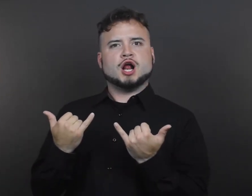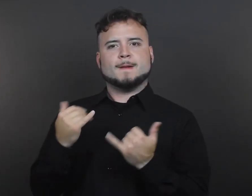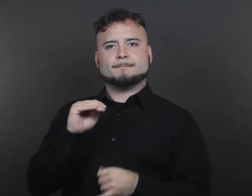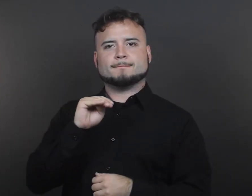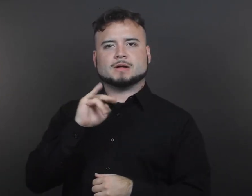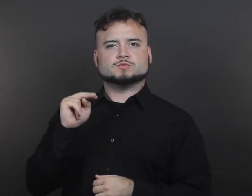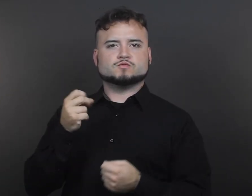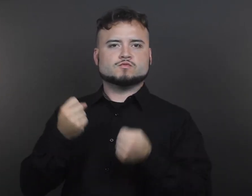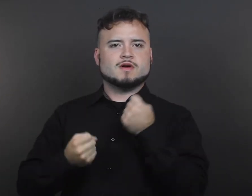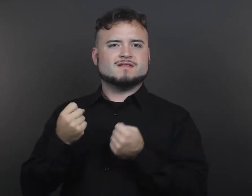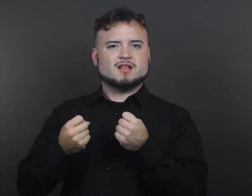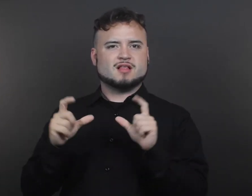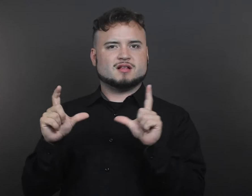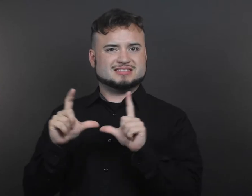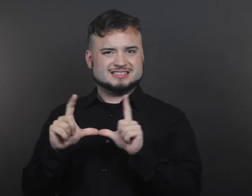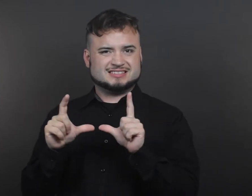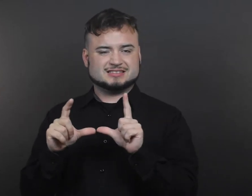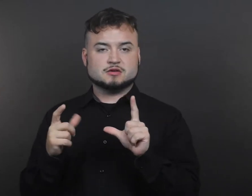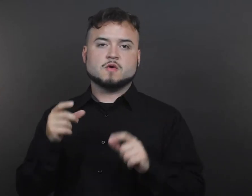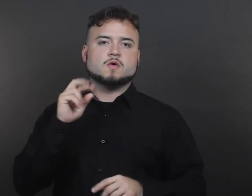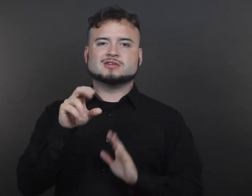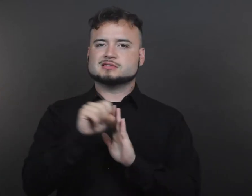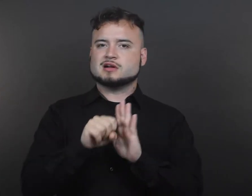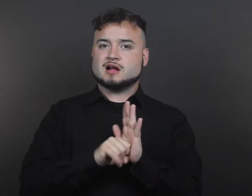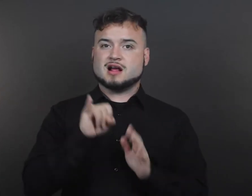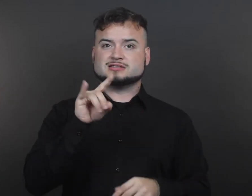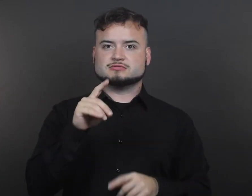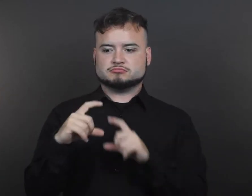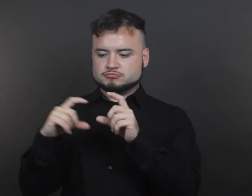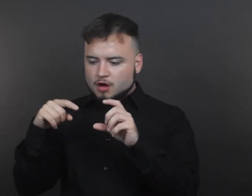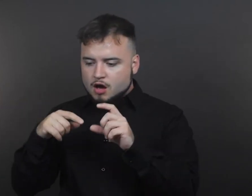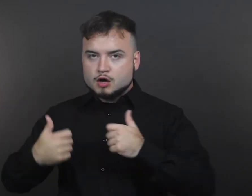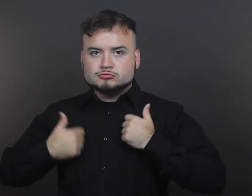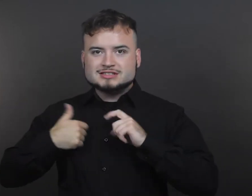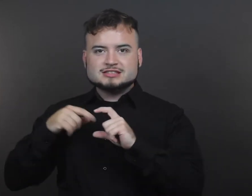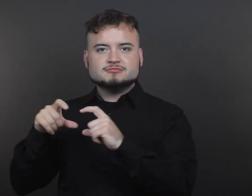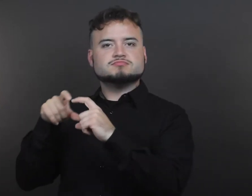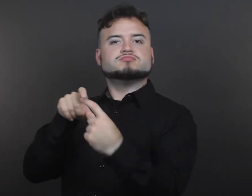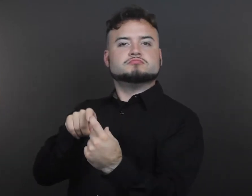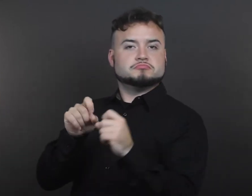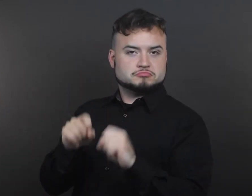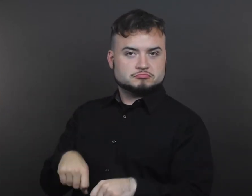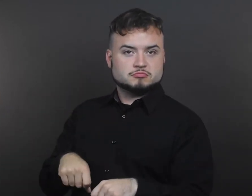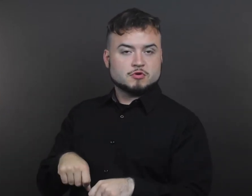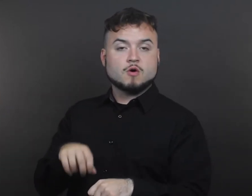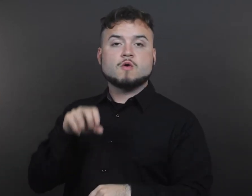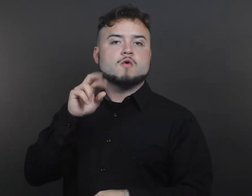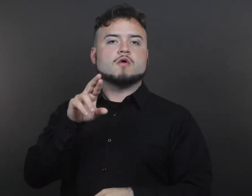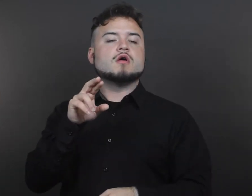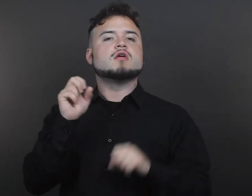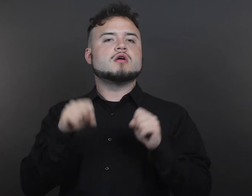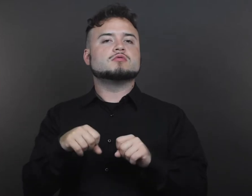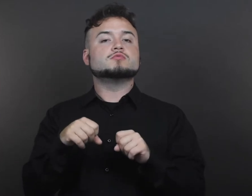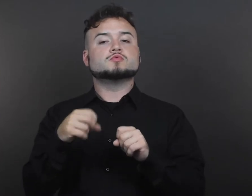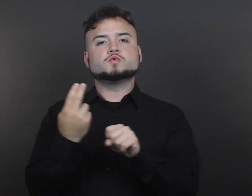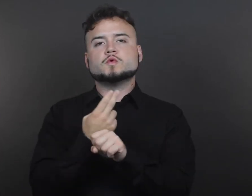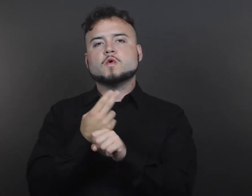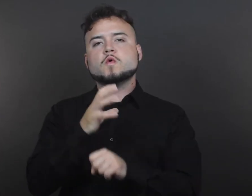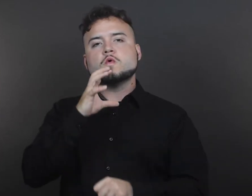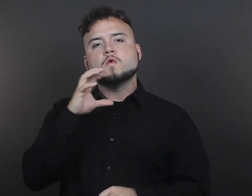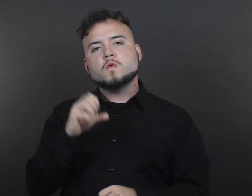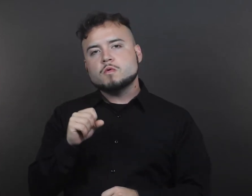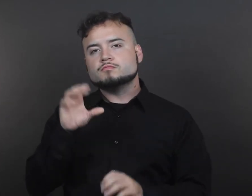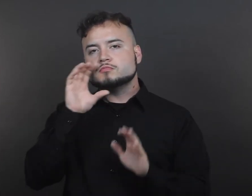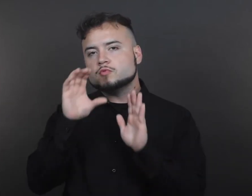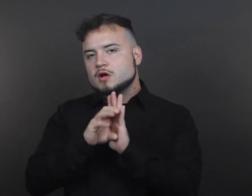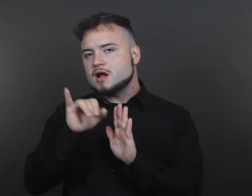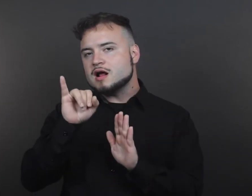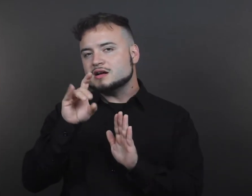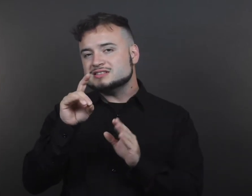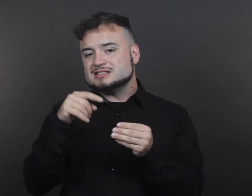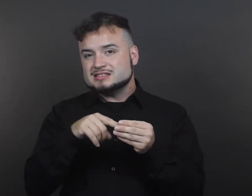For example, you can show a current Minnesota driver’s license or state ID. Or you can show